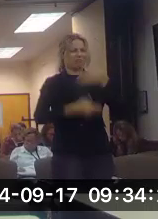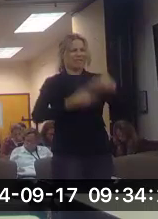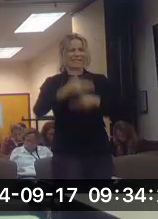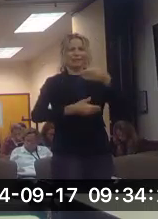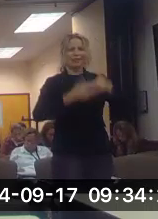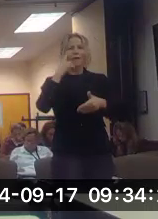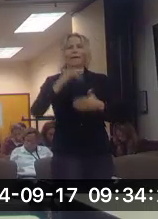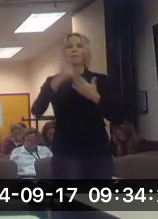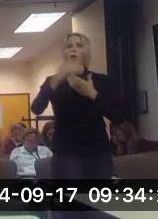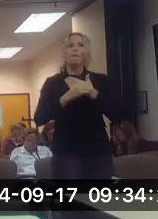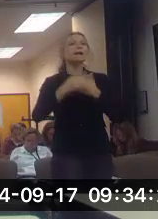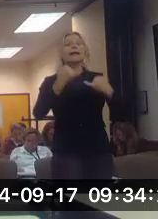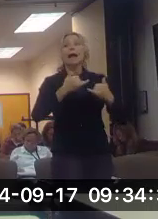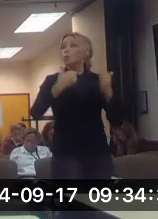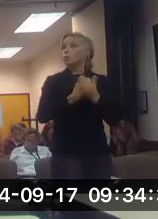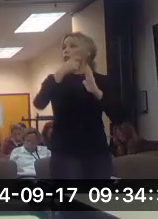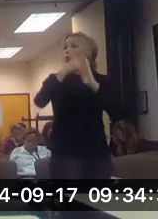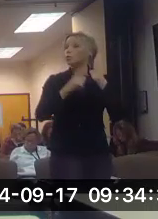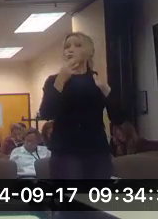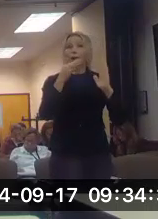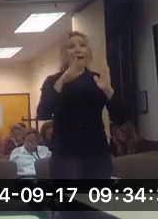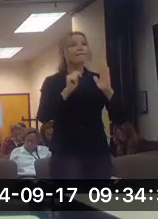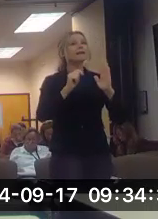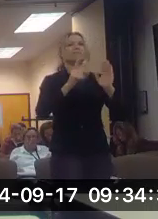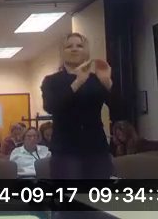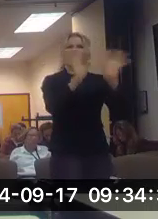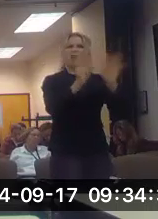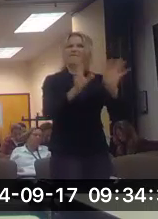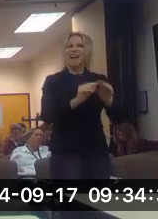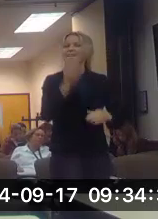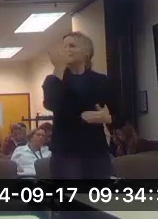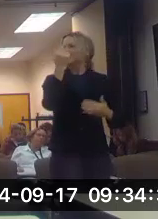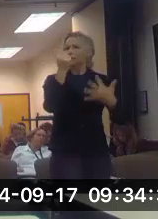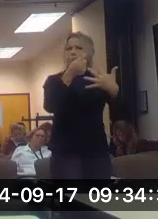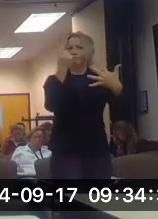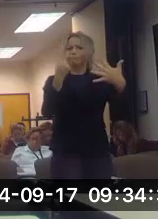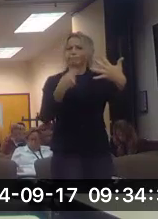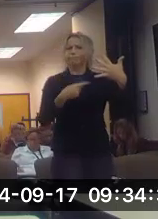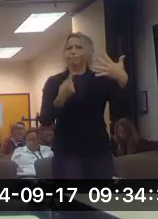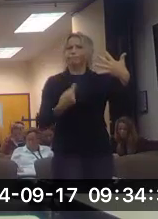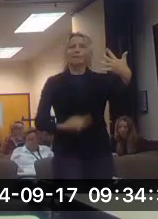Reginald Parson: includes more than 15 clarifications and amendments that address various administrative aspects.